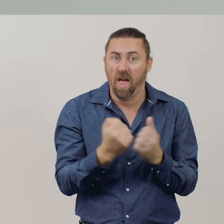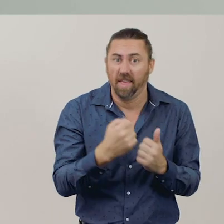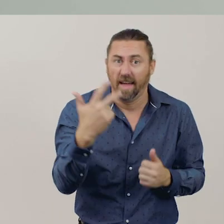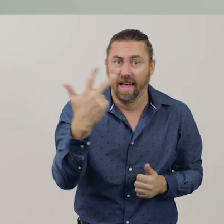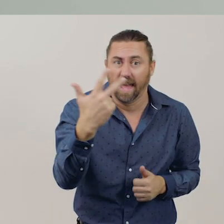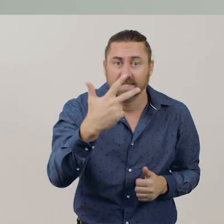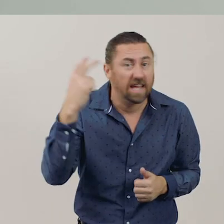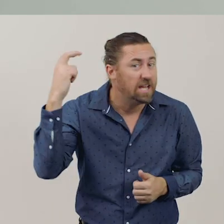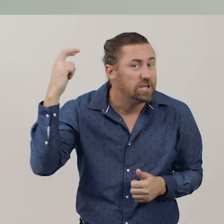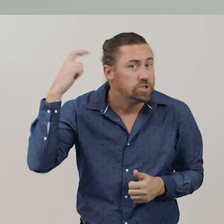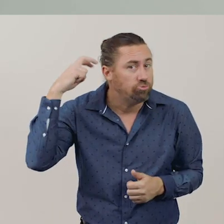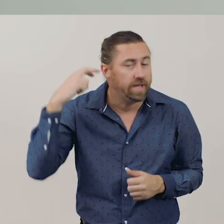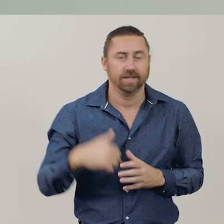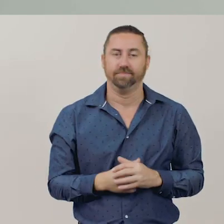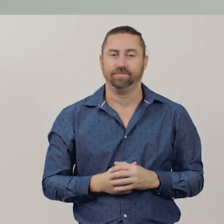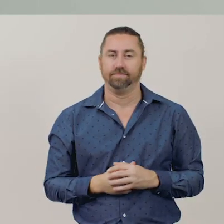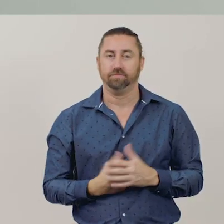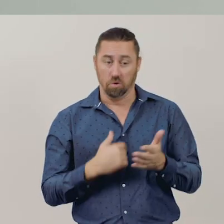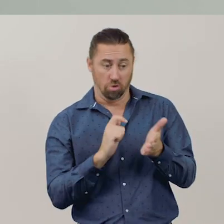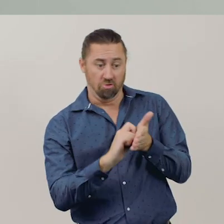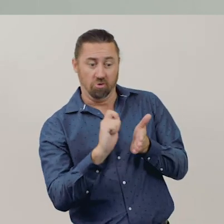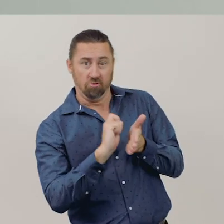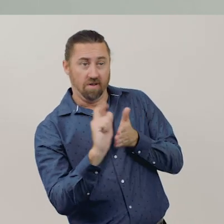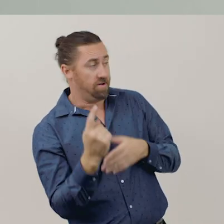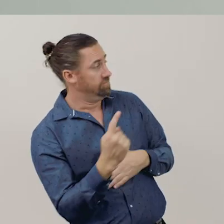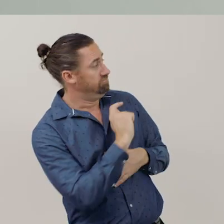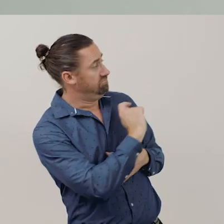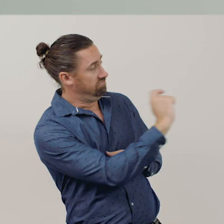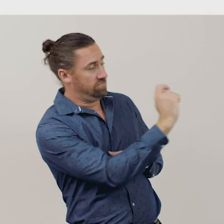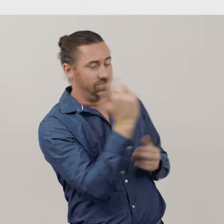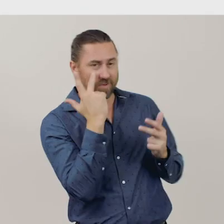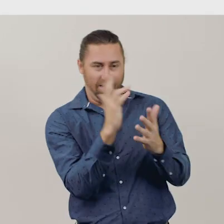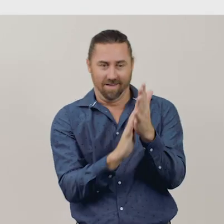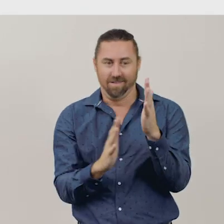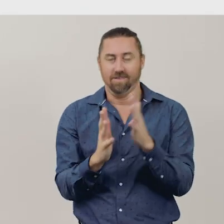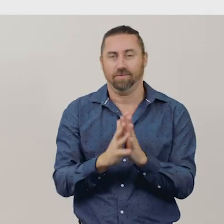Let’s write a number sentence, to show how the cherries were shared.